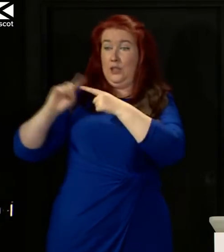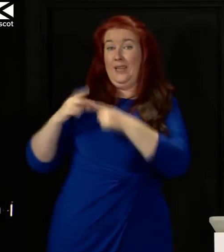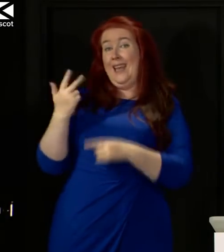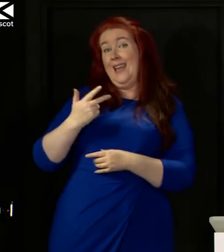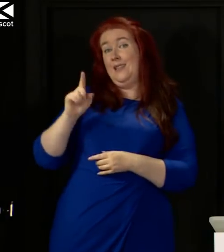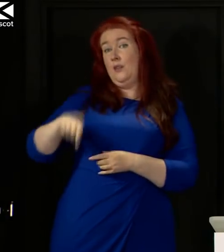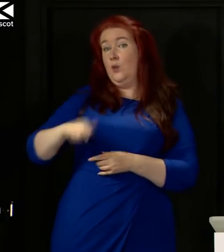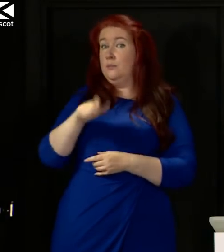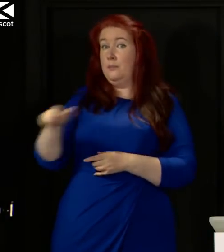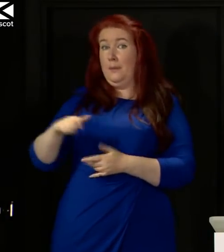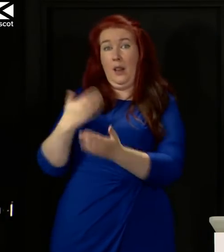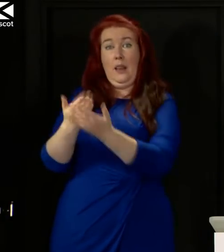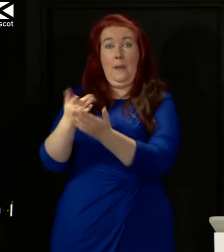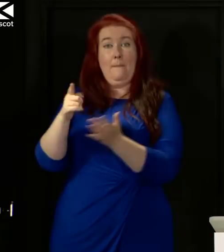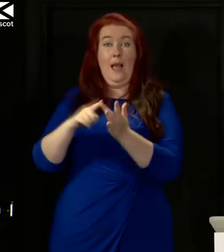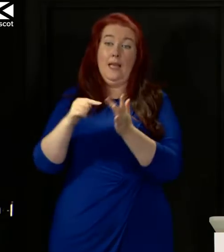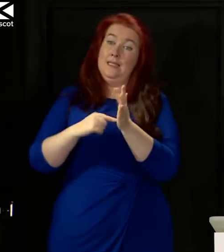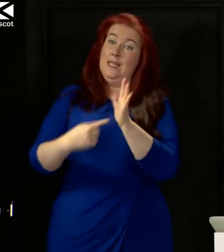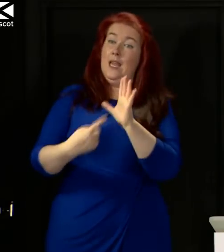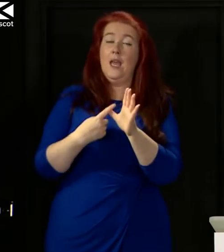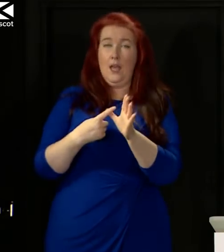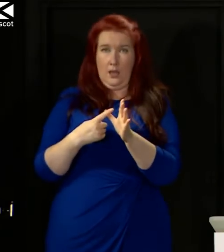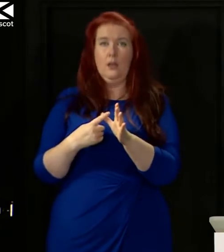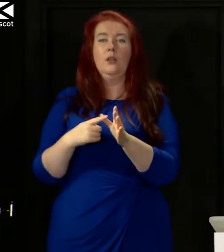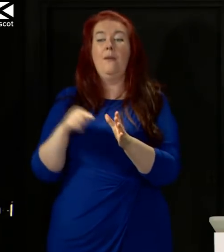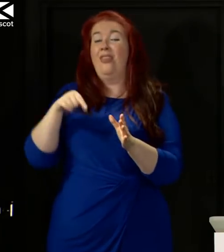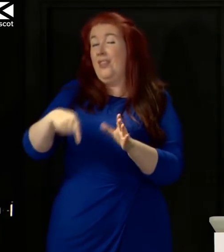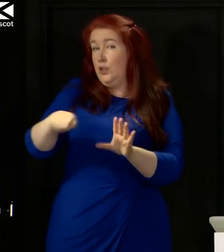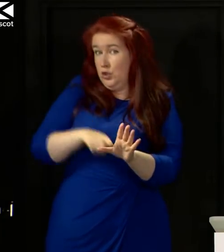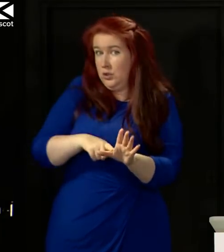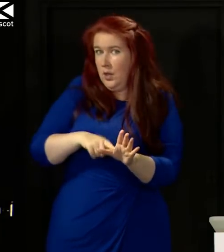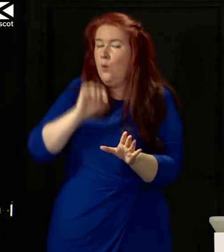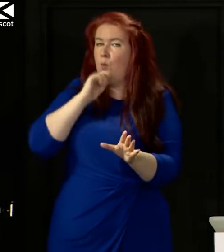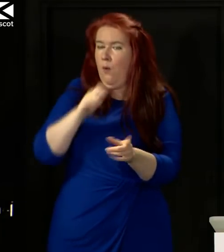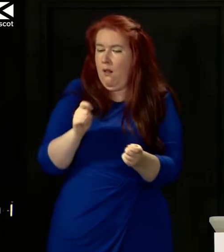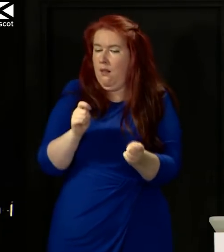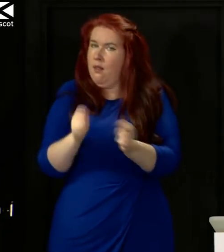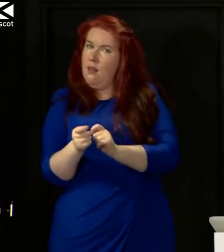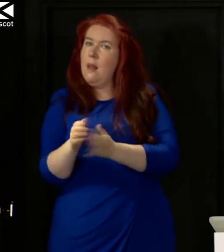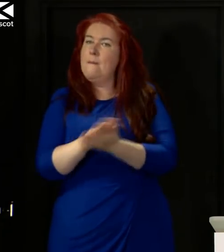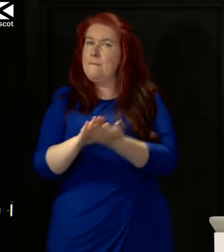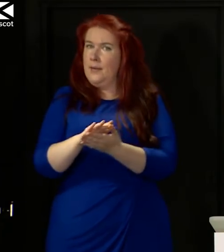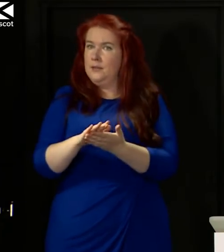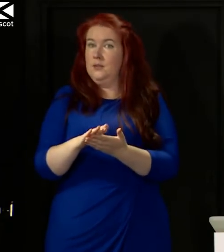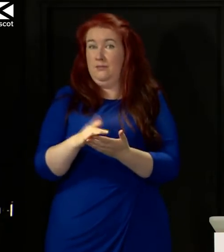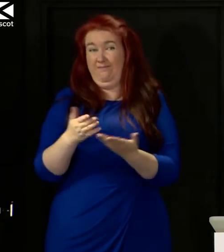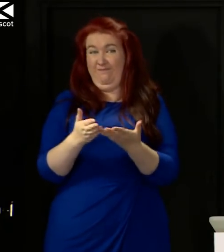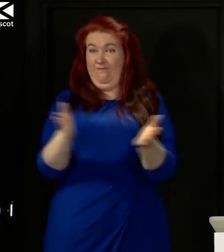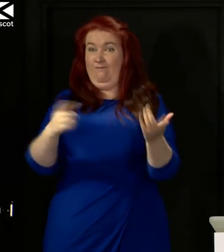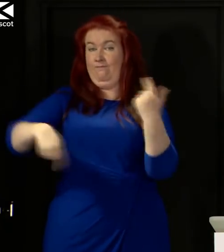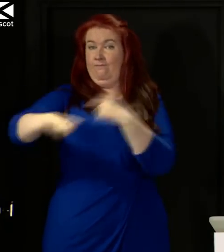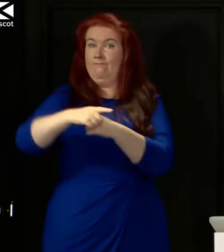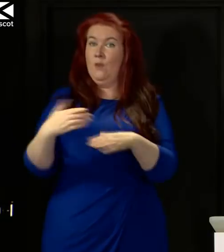take up new positions. This year, we are adapting them to respond to the emerging labour market challenges.